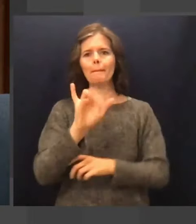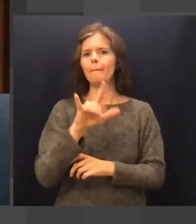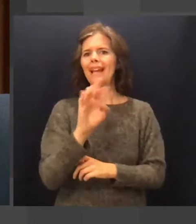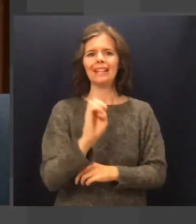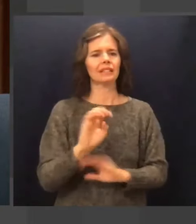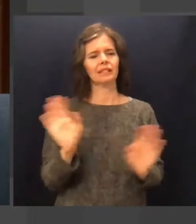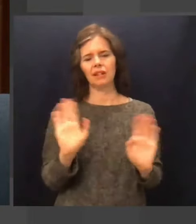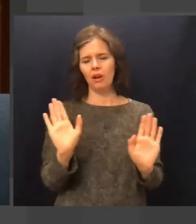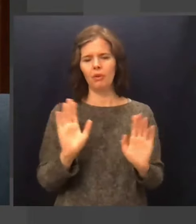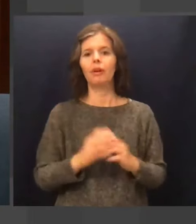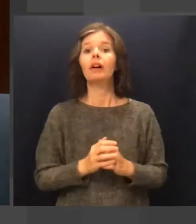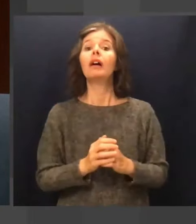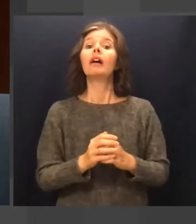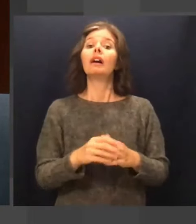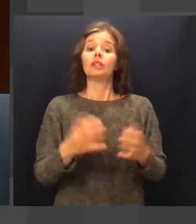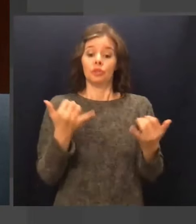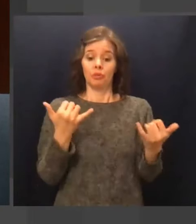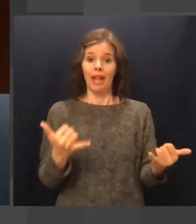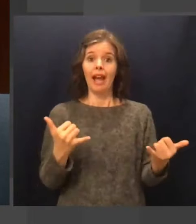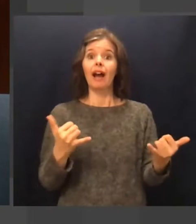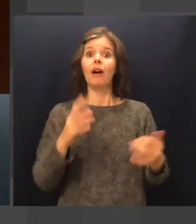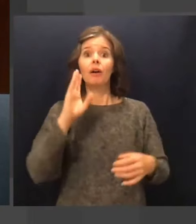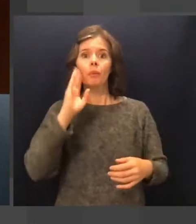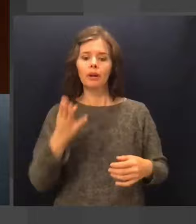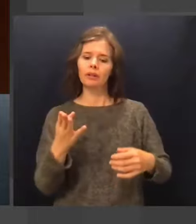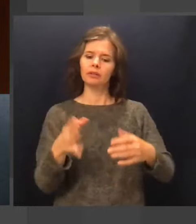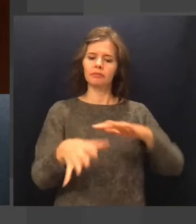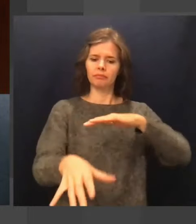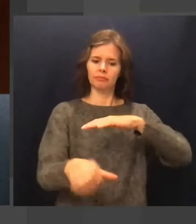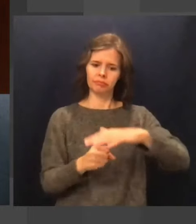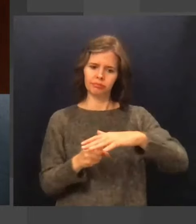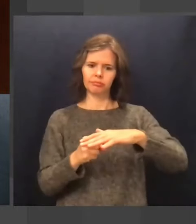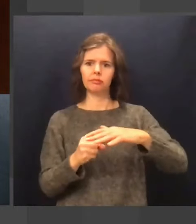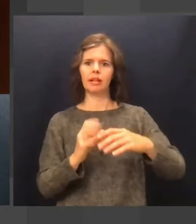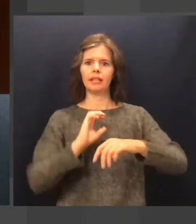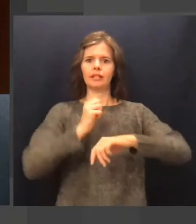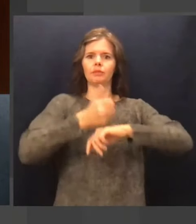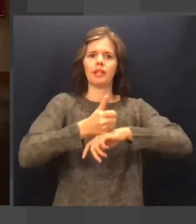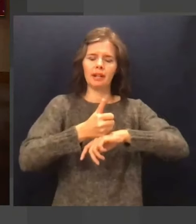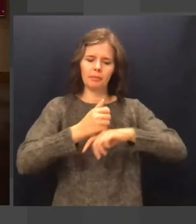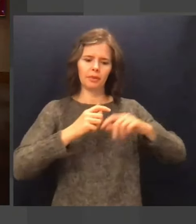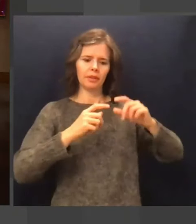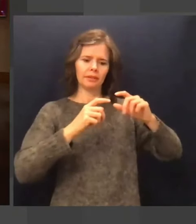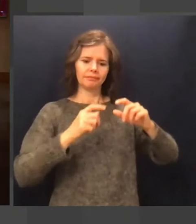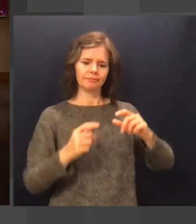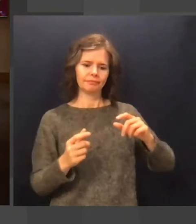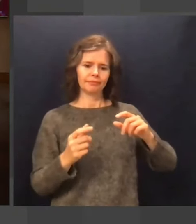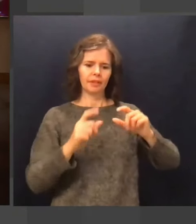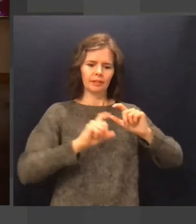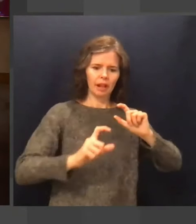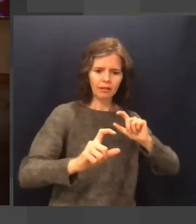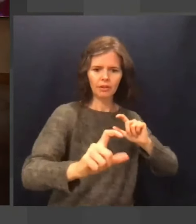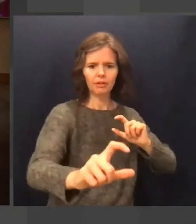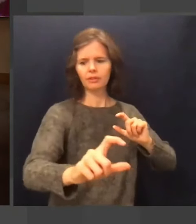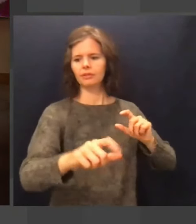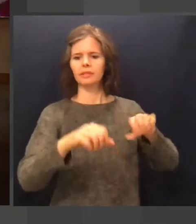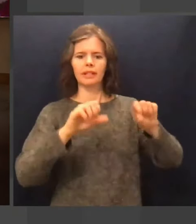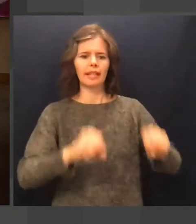ALL AROUND YOUR WORLD AND THAT ALSO ENCOURAGES YOU TO CREATE TUNNELS BETWEEN THEM AND FIND